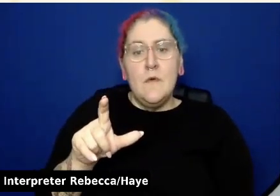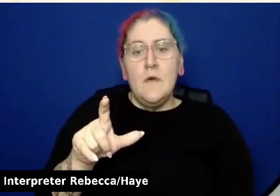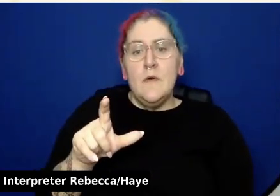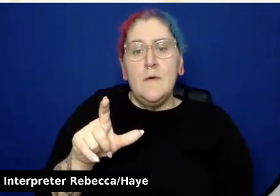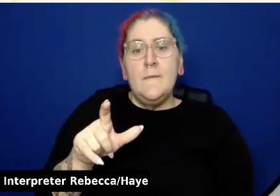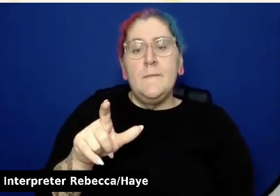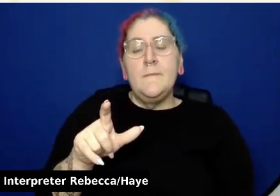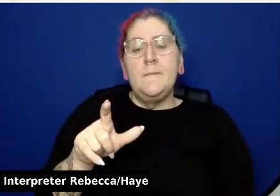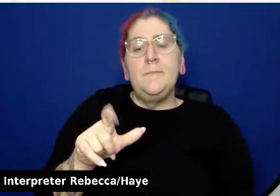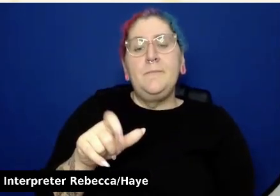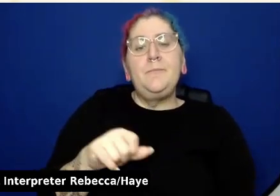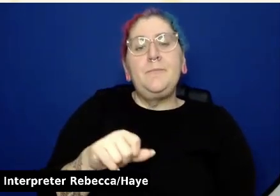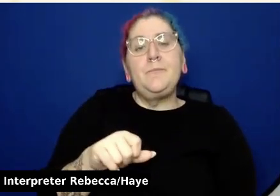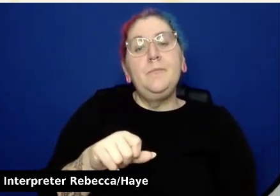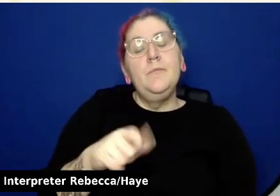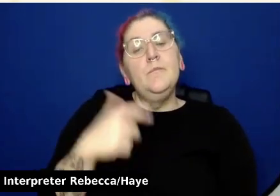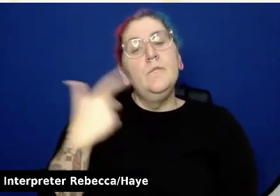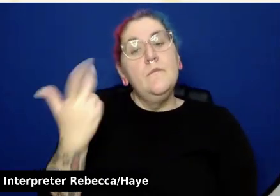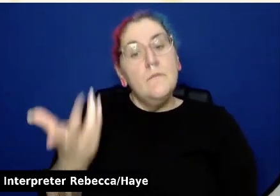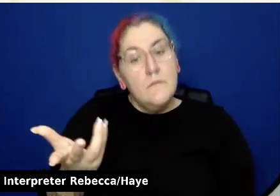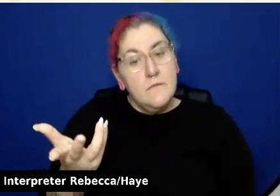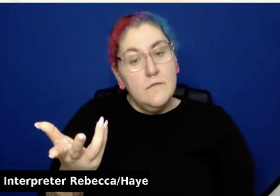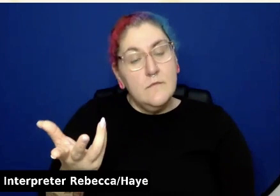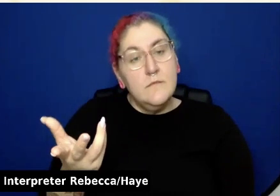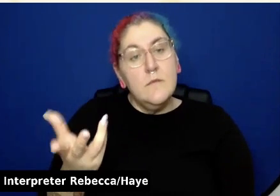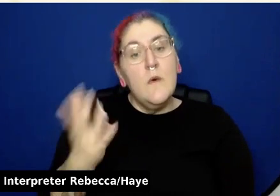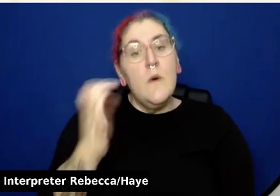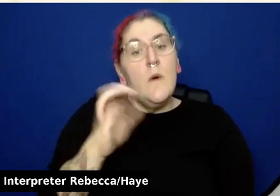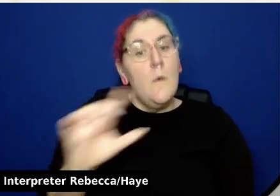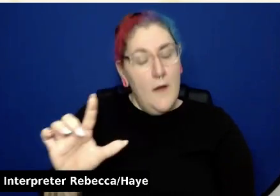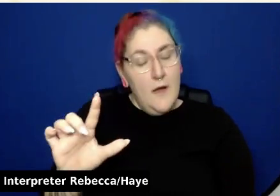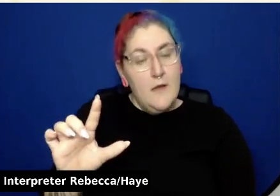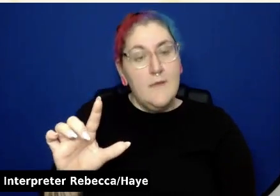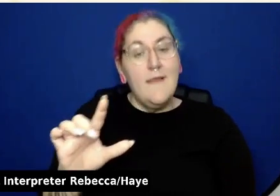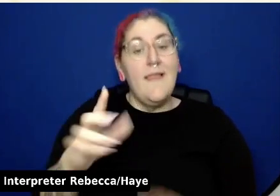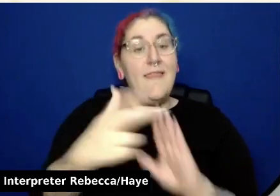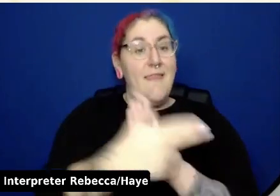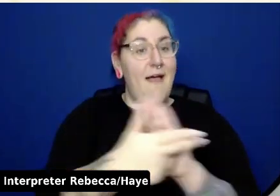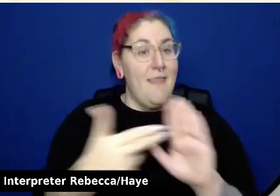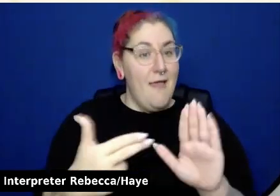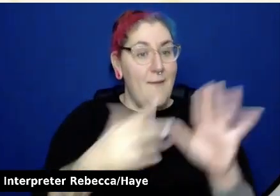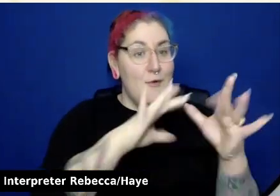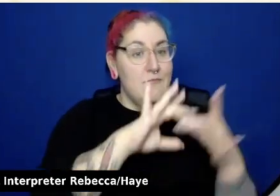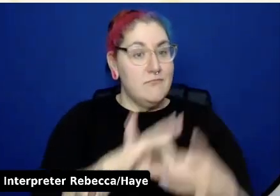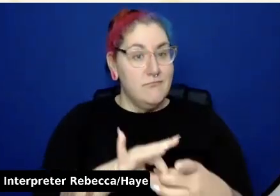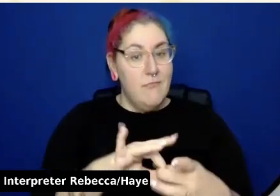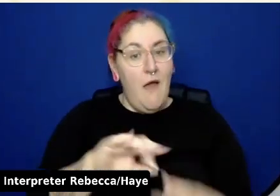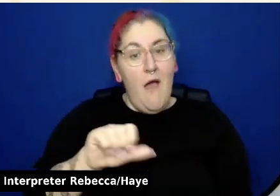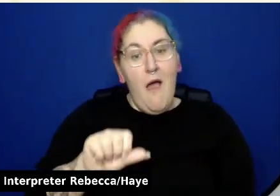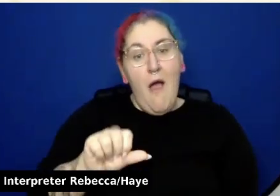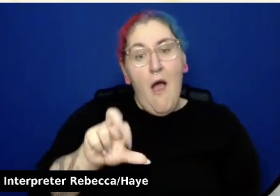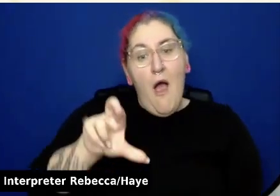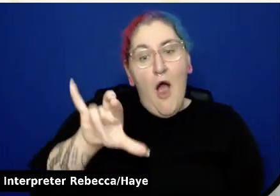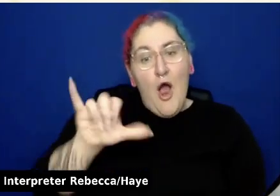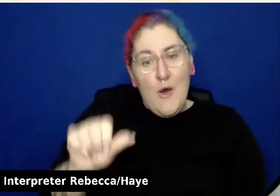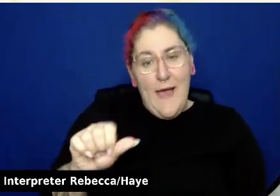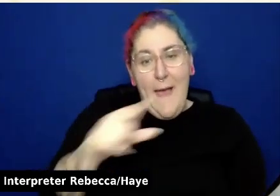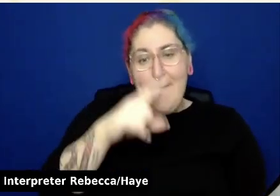it has hidden the visible label as well as aria-abel. So screen readers do not know the purpose of the element.